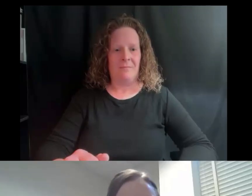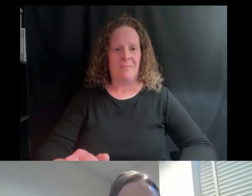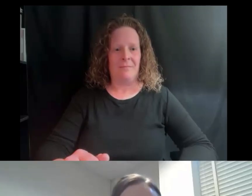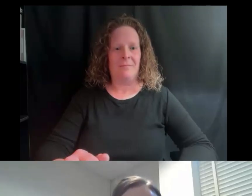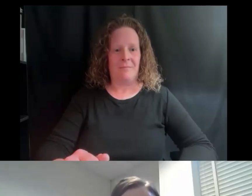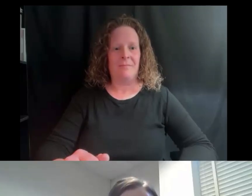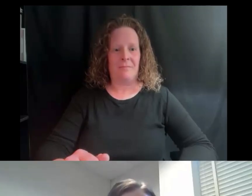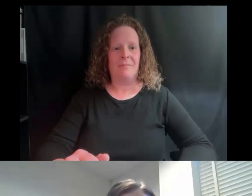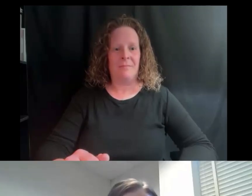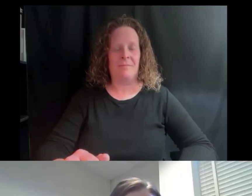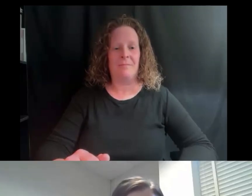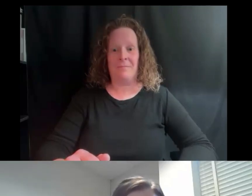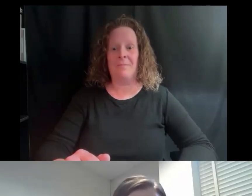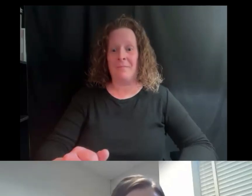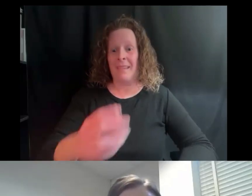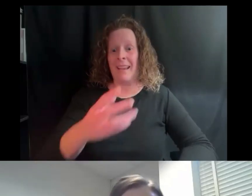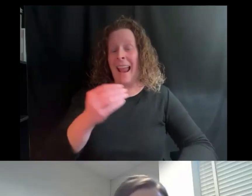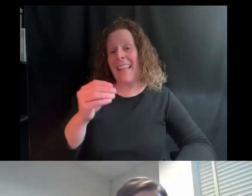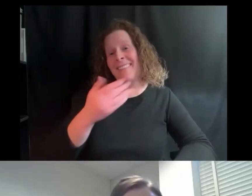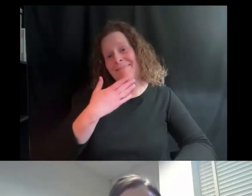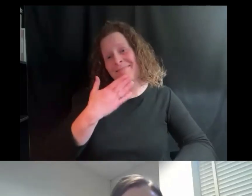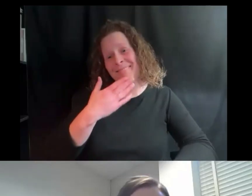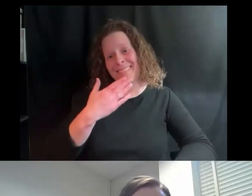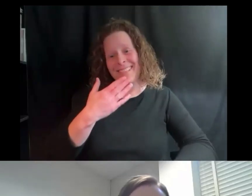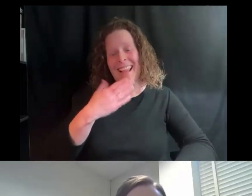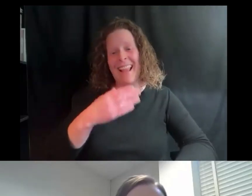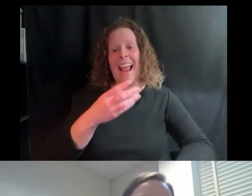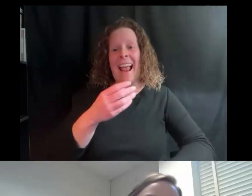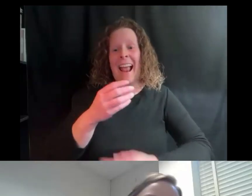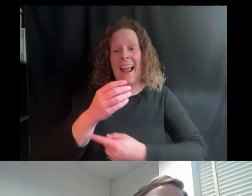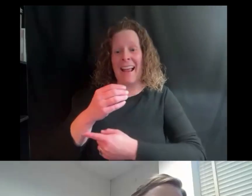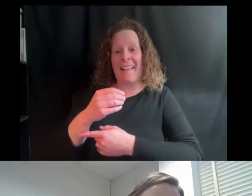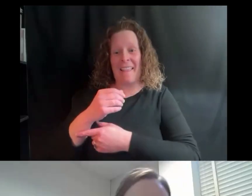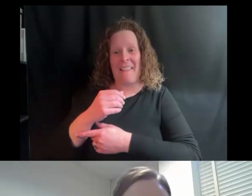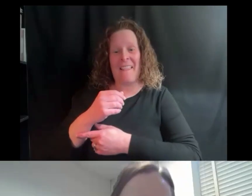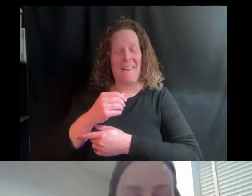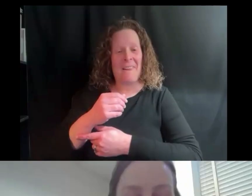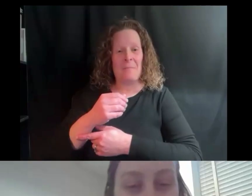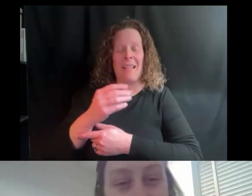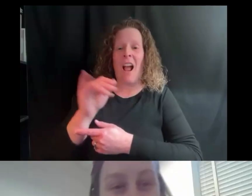harder. And yeah that's all. Just want to say thank you for knowing that information. Thank you so much. I think